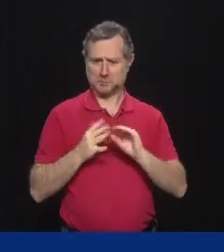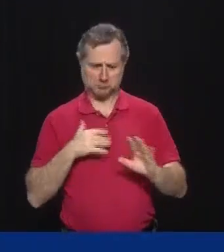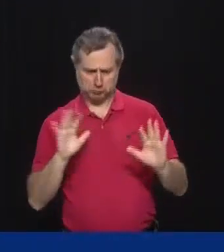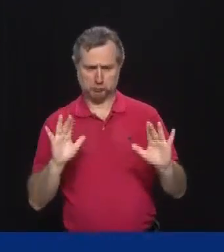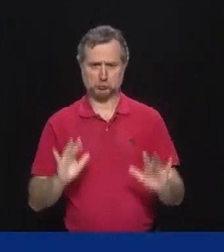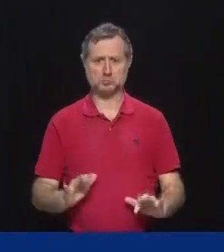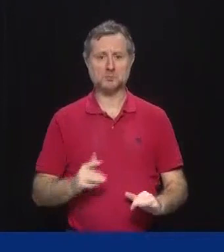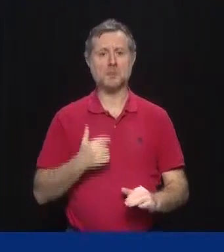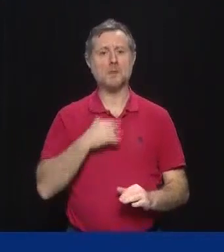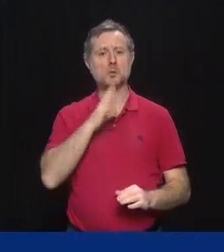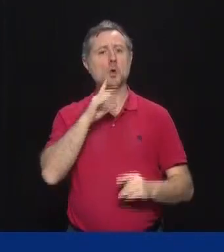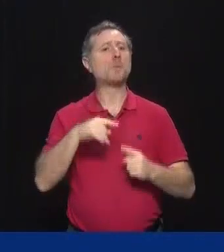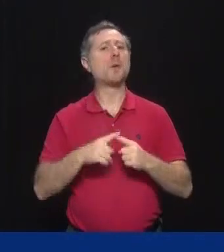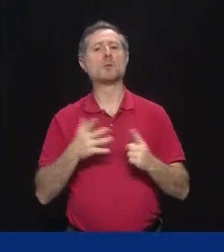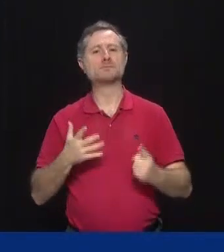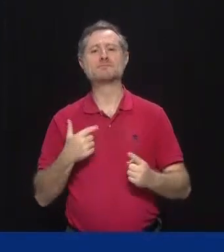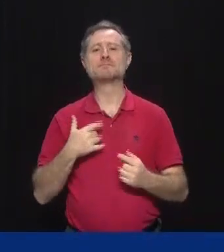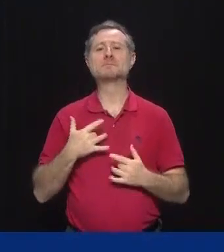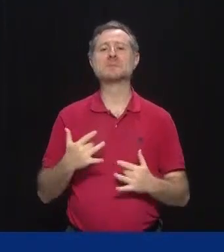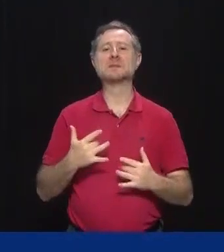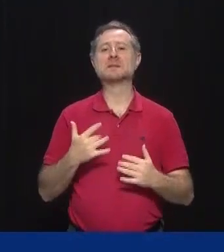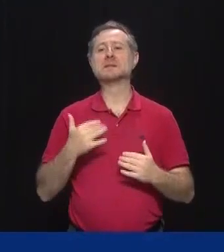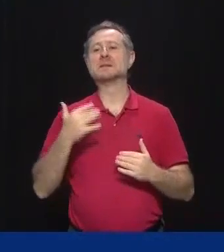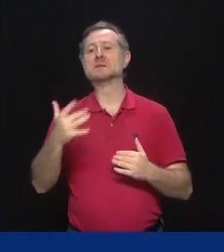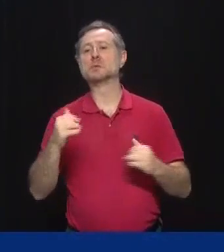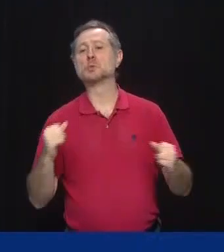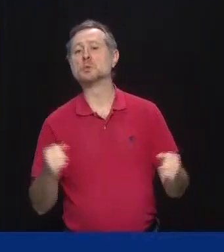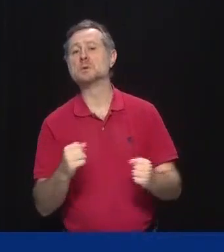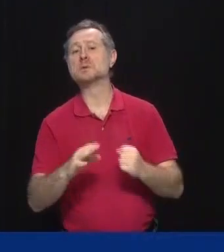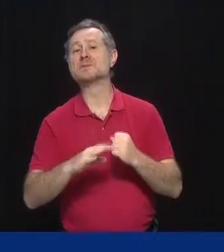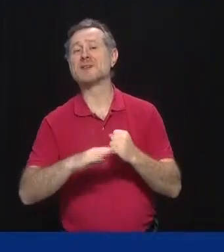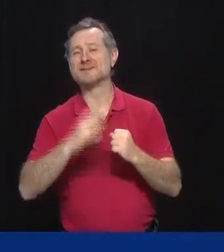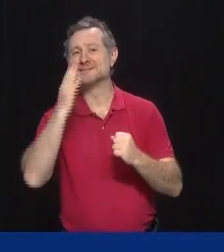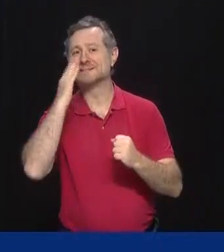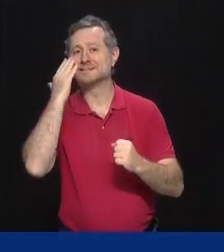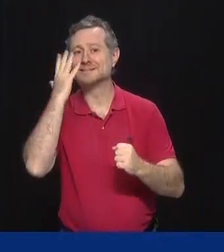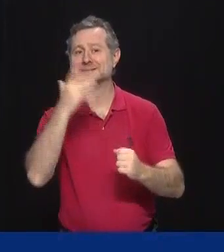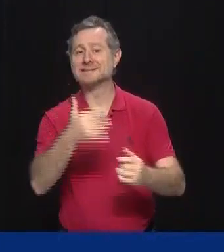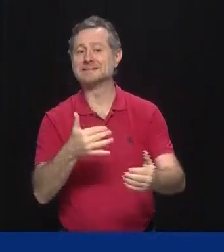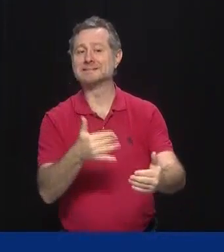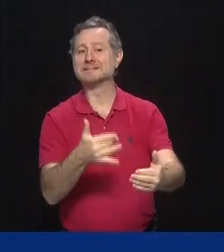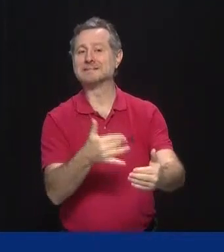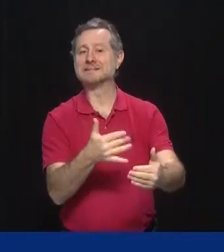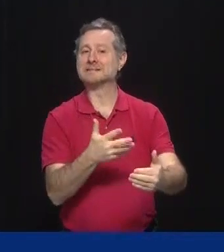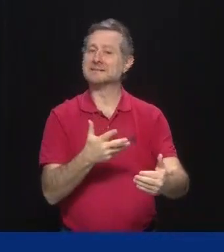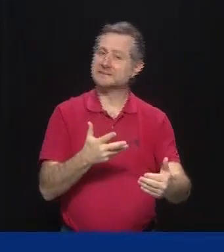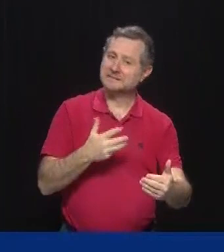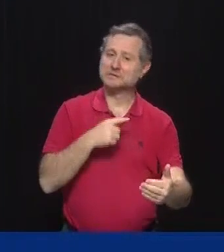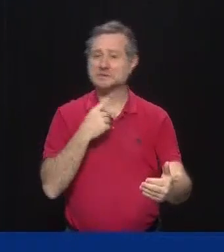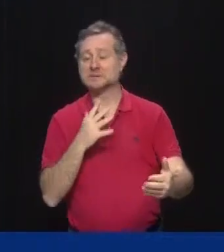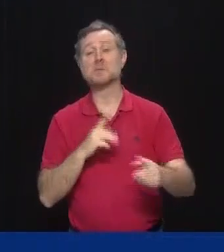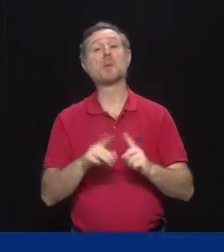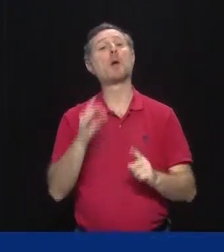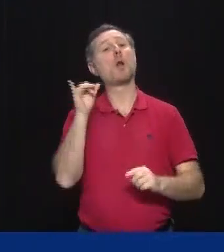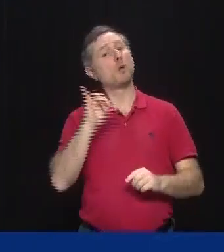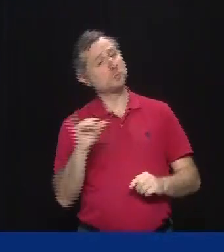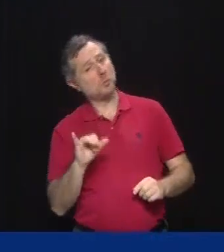WE'RE MAKING GOOD PROGRESS. I'M PLEASED WITH THESE NUMBERS, PARTICULARLY AS WE TALKED ABOUT